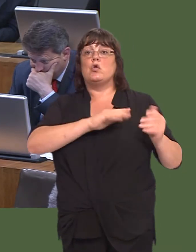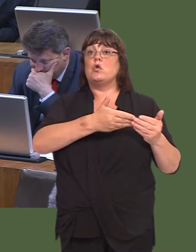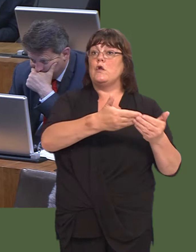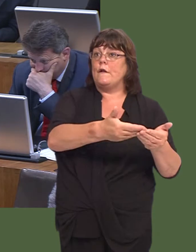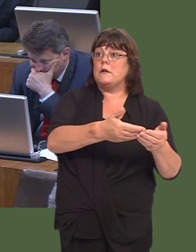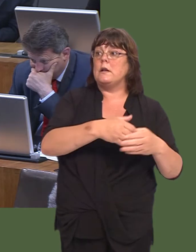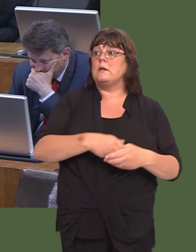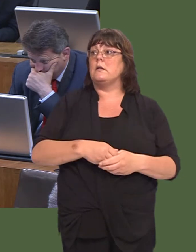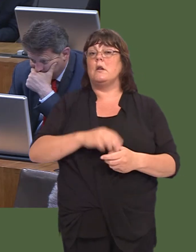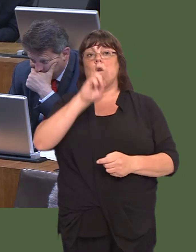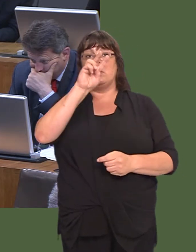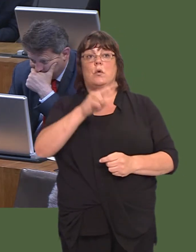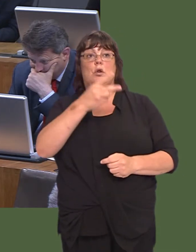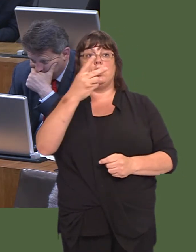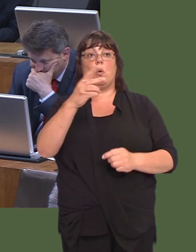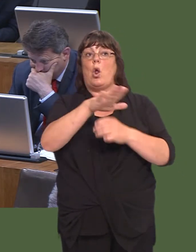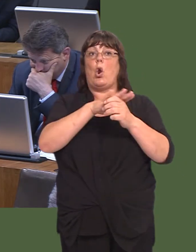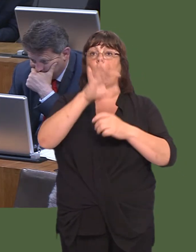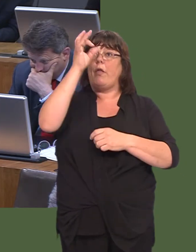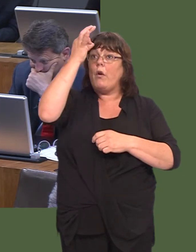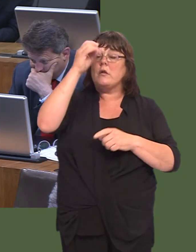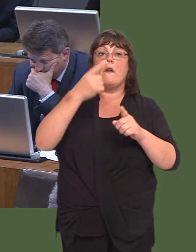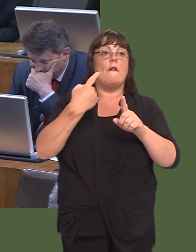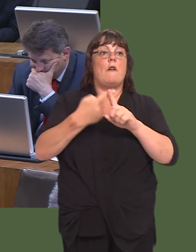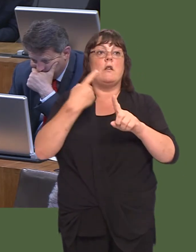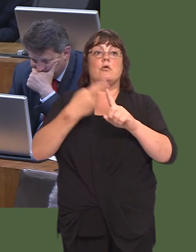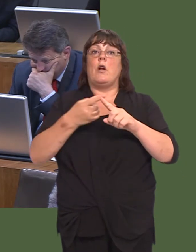They include free swimming, of course, across all 22 local authorities, a fast-track referral